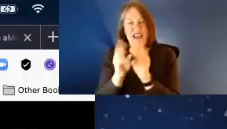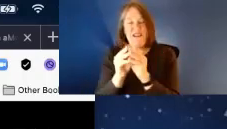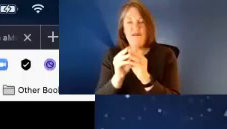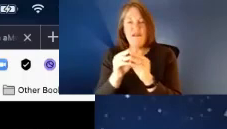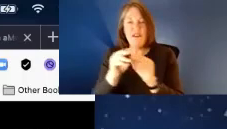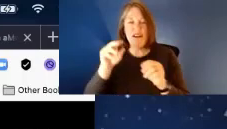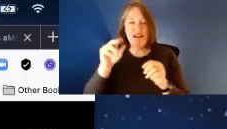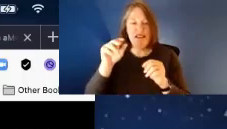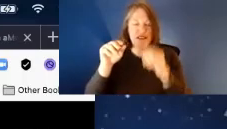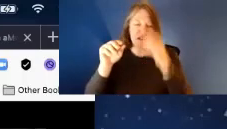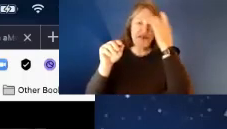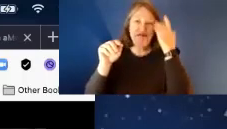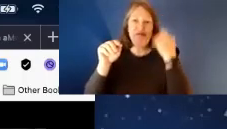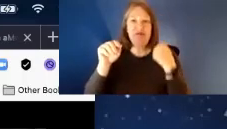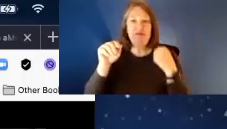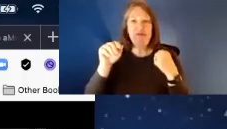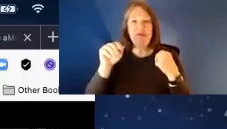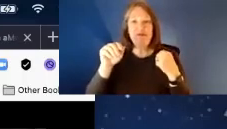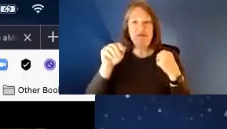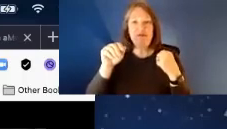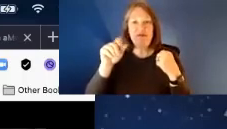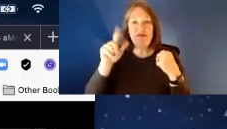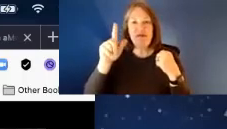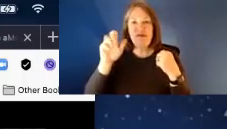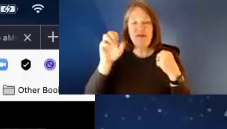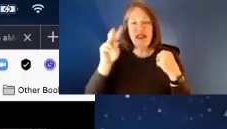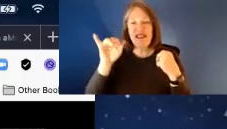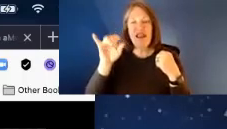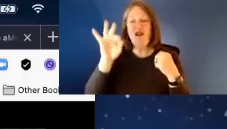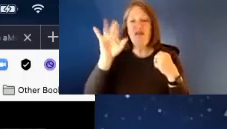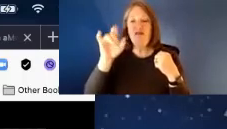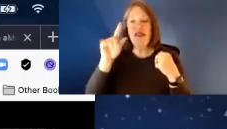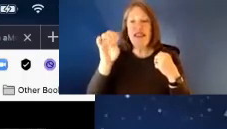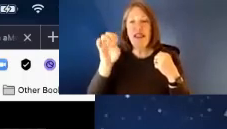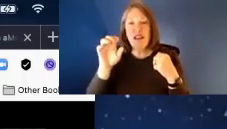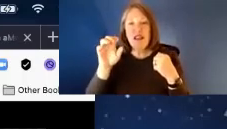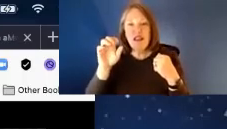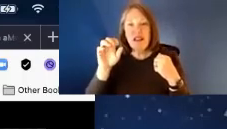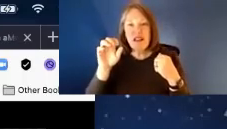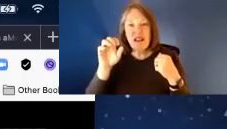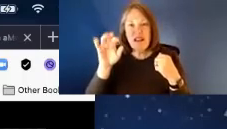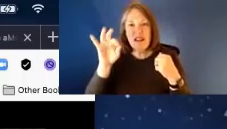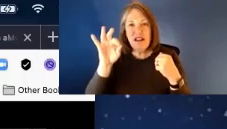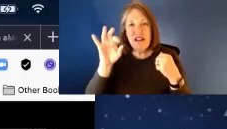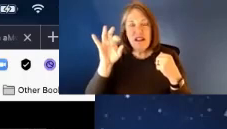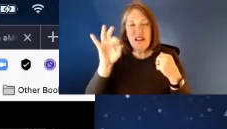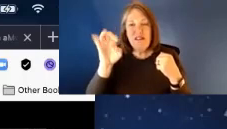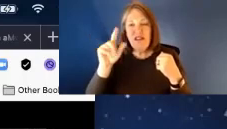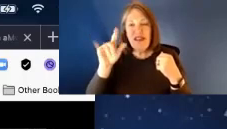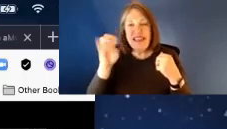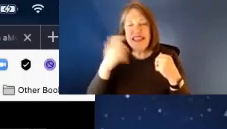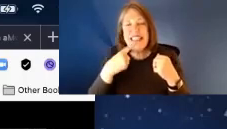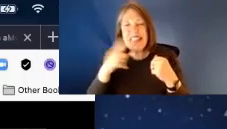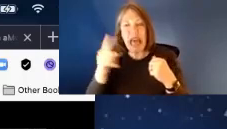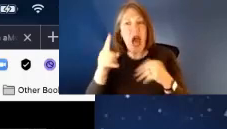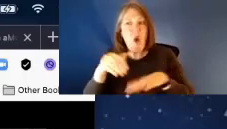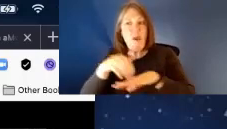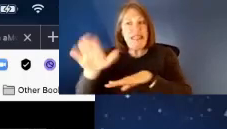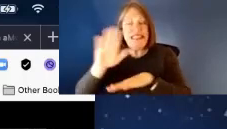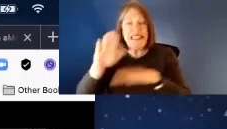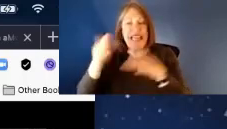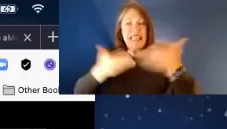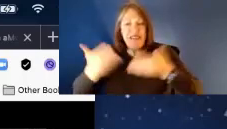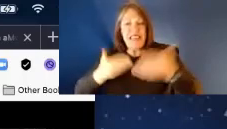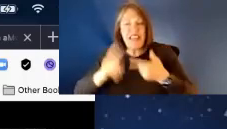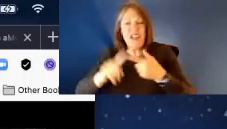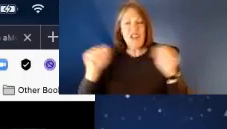chime in so that our attendees realize that 06:48:12 we sent out the invitation to all